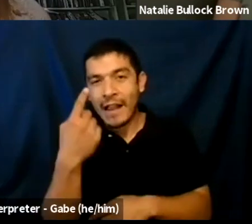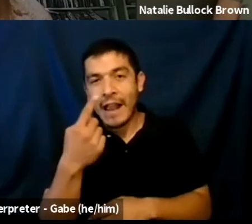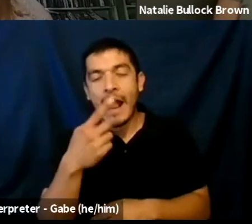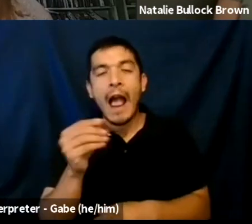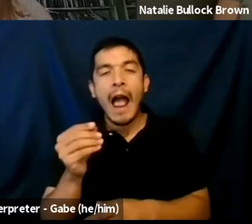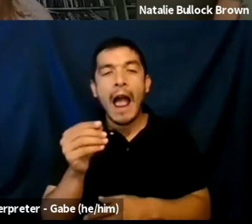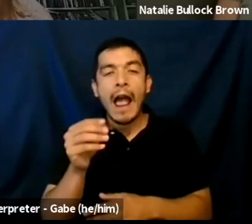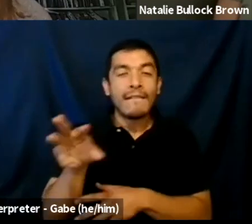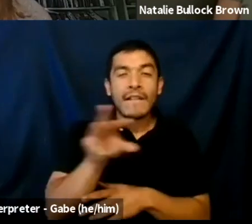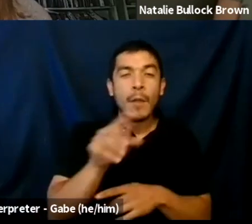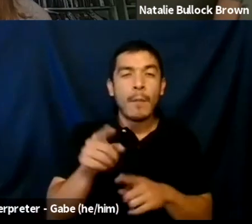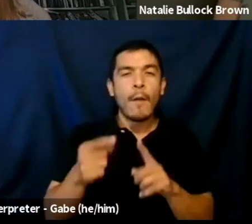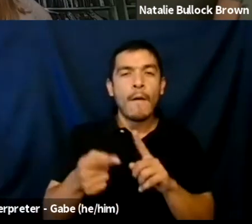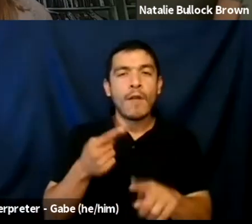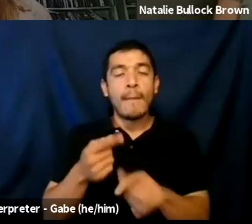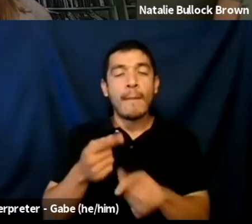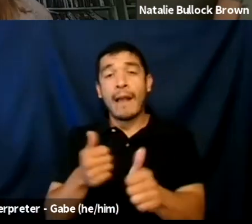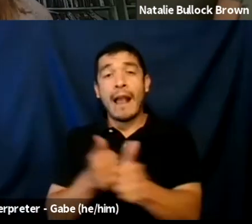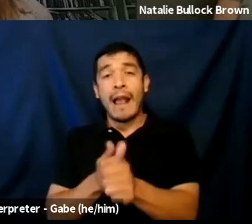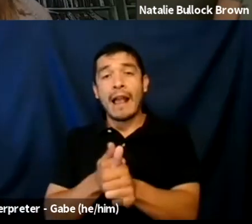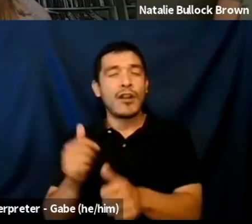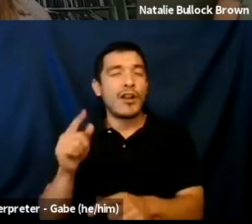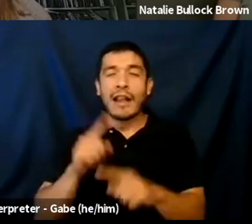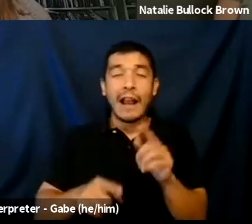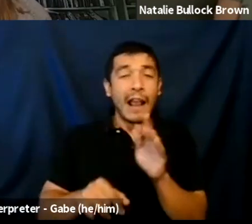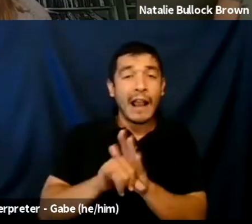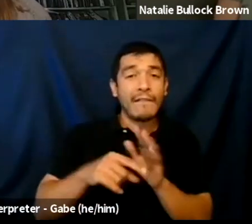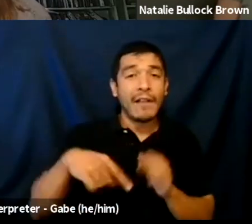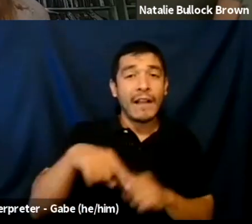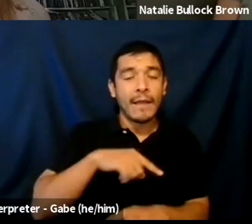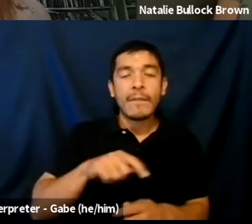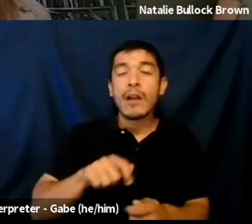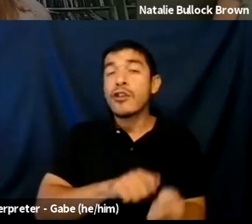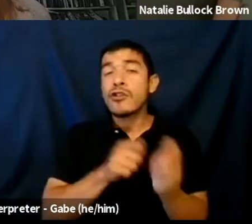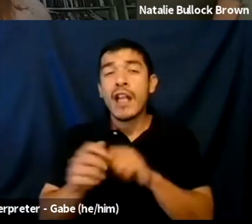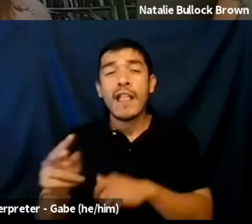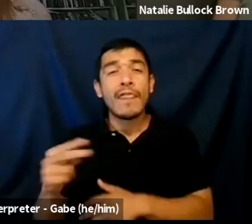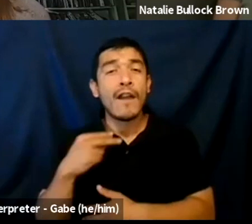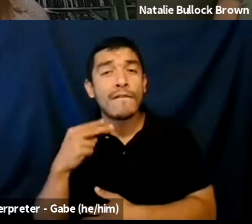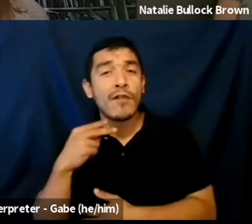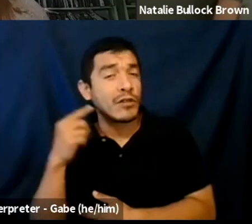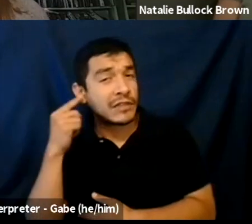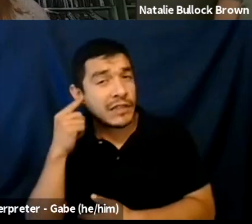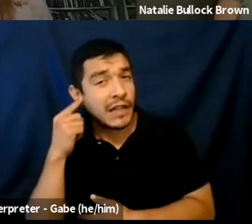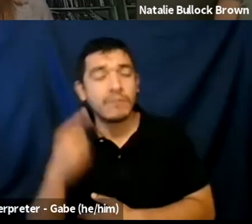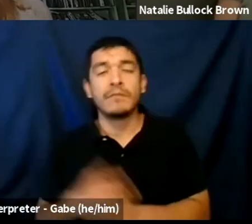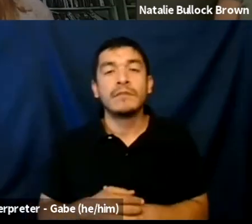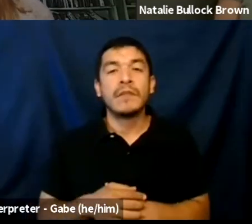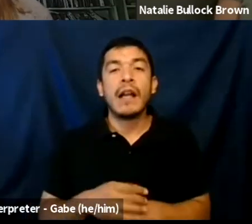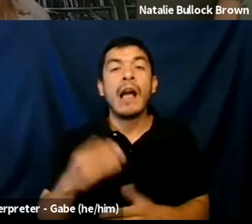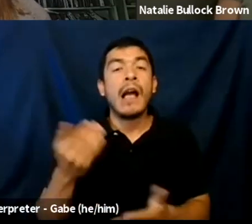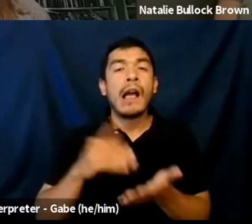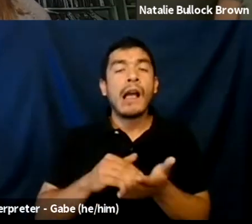so they're not identifiable, changing their voices. And again, I recognize that if you're a documentary filmmaker,